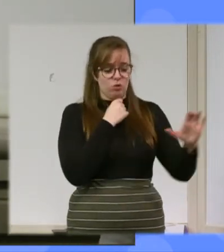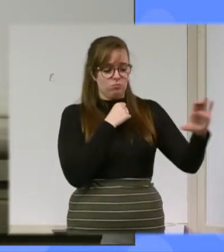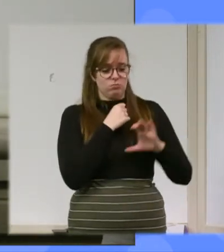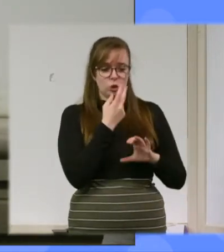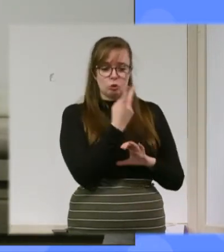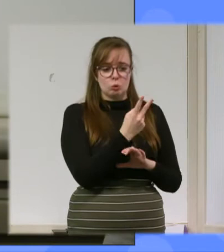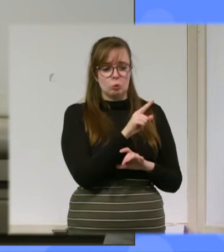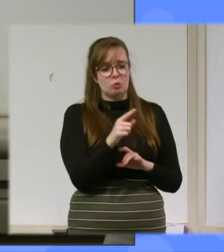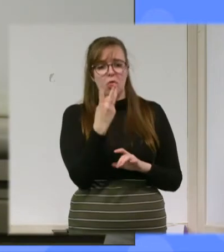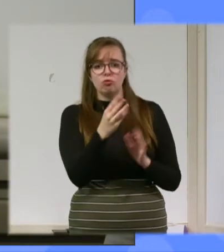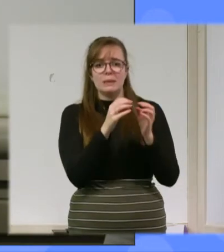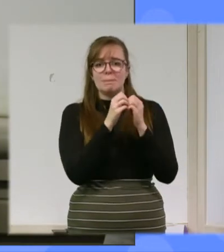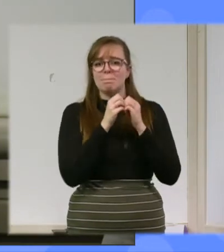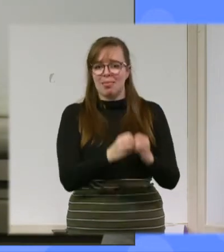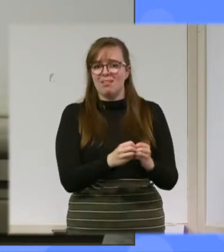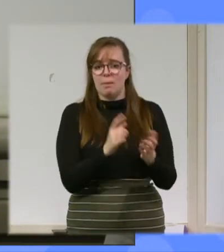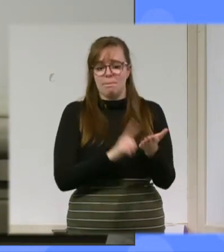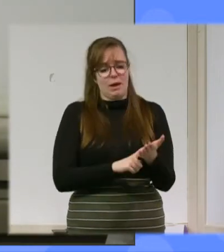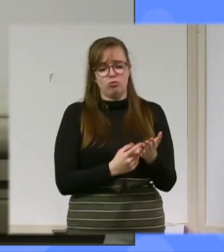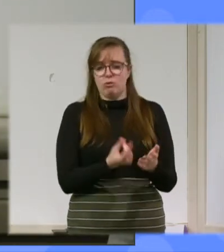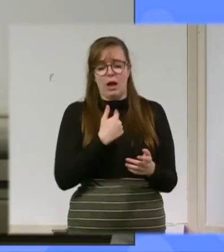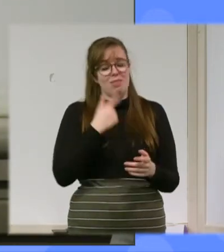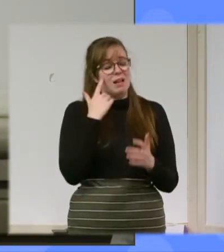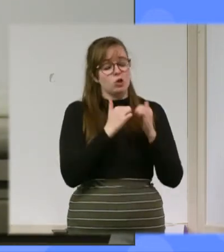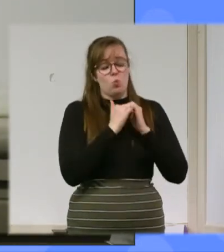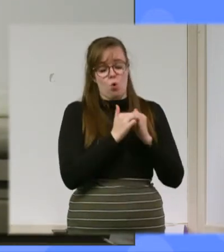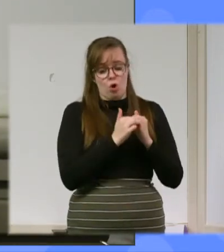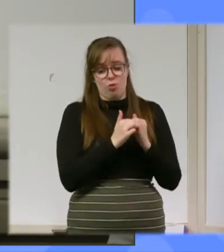billion pounds straightaway so I think I think that's worth it if you don't stop